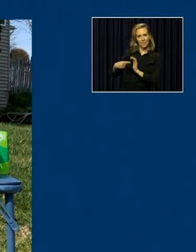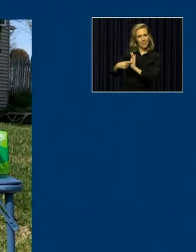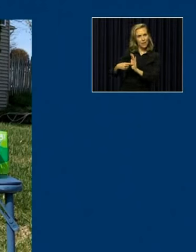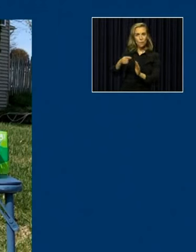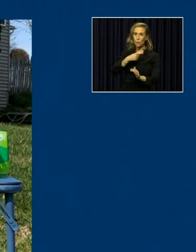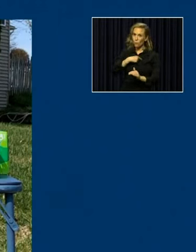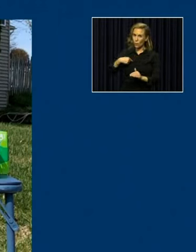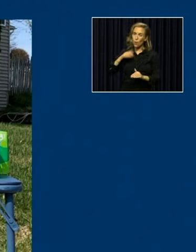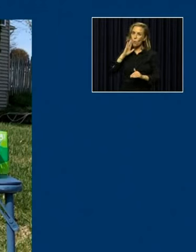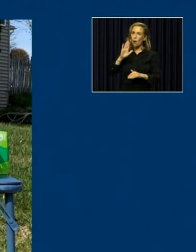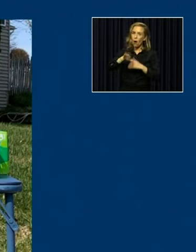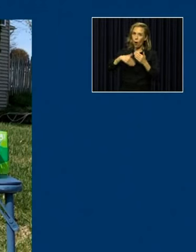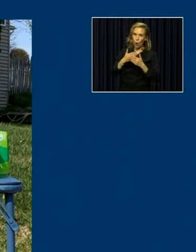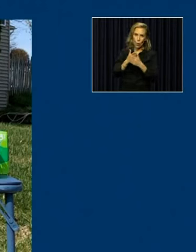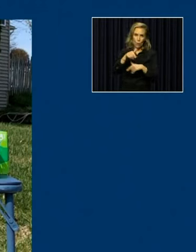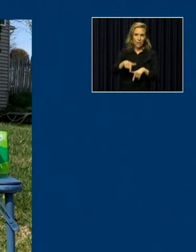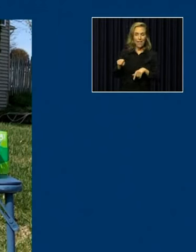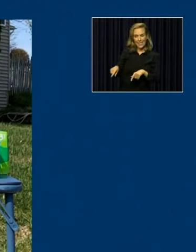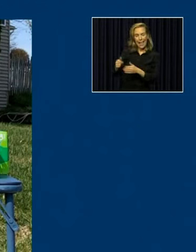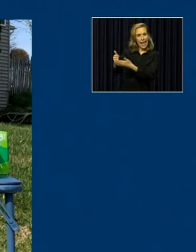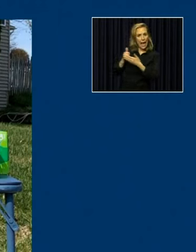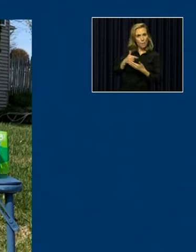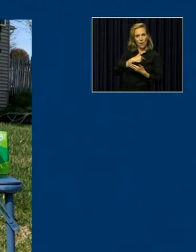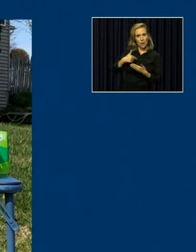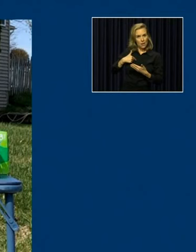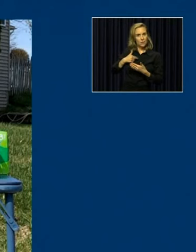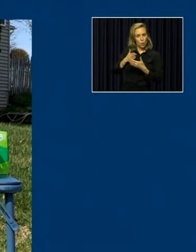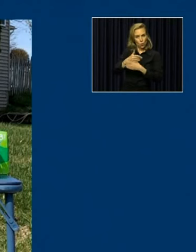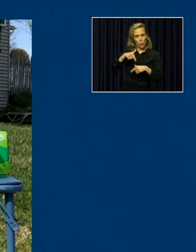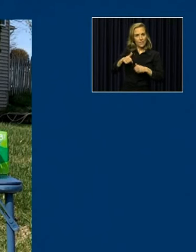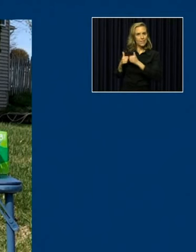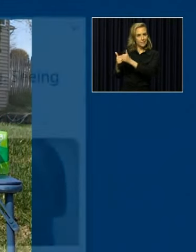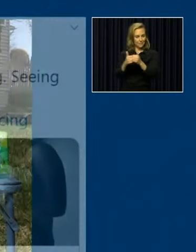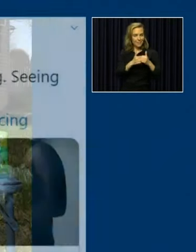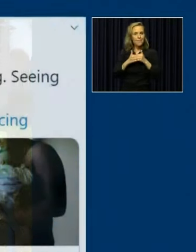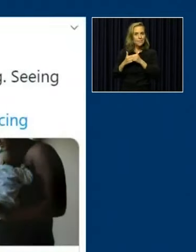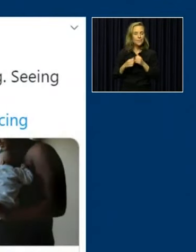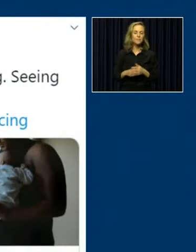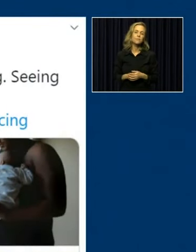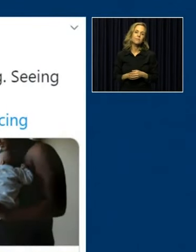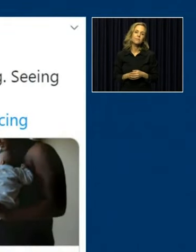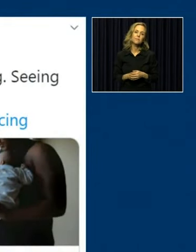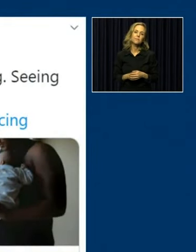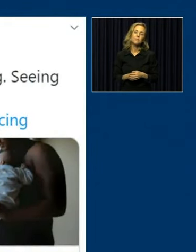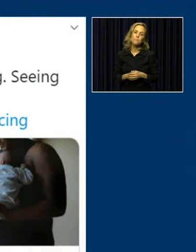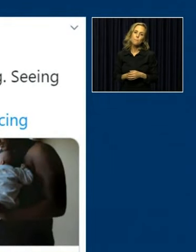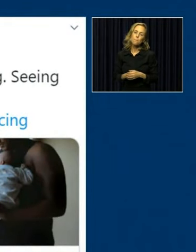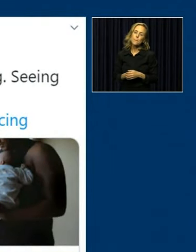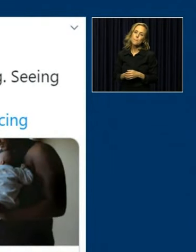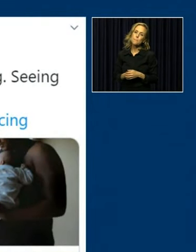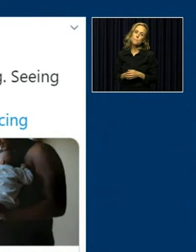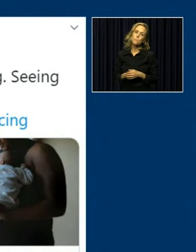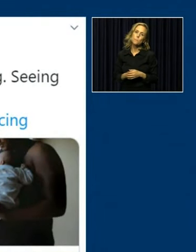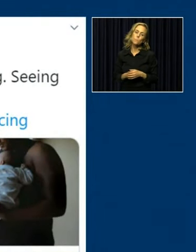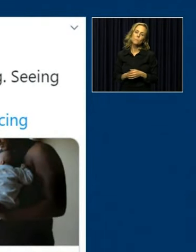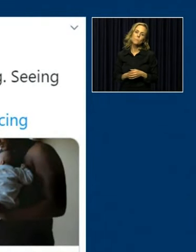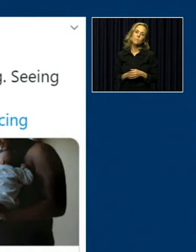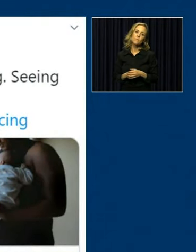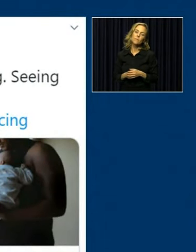GOOD JOB. AGAIN, THESE ARE OUR HEALTH CARE